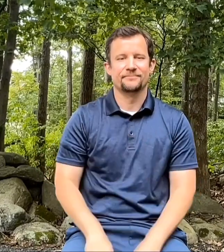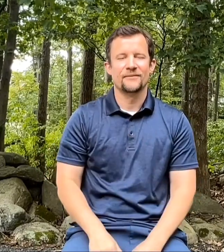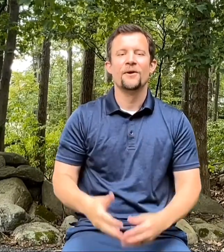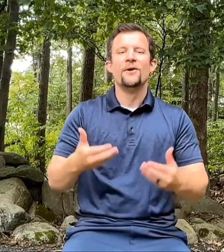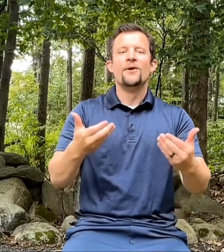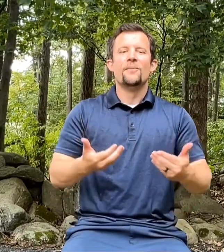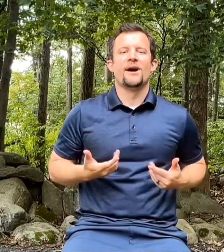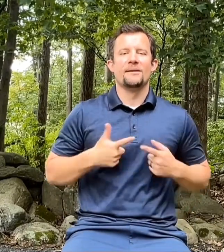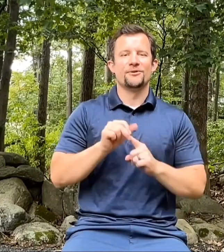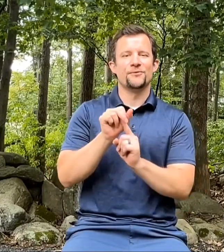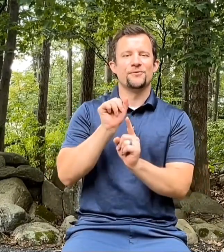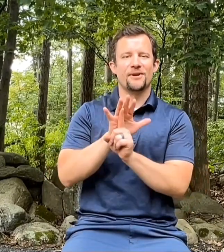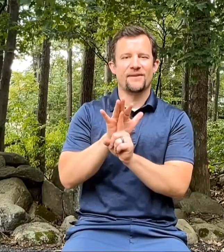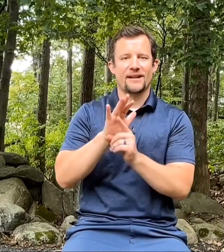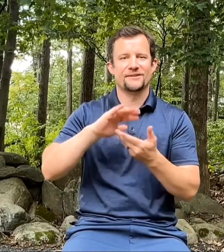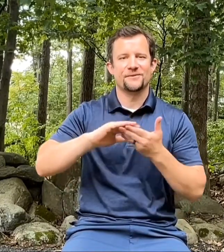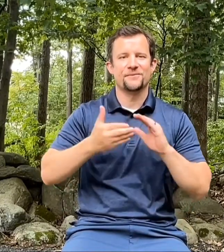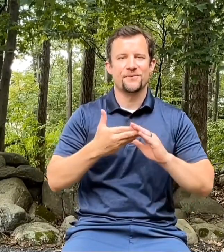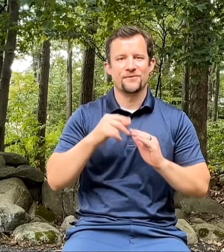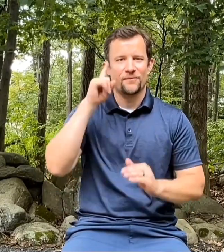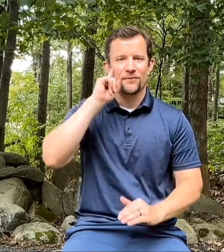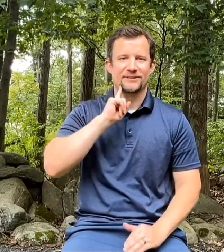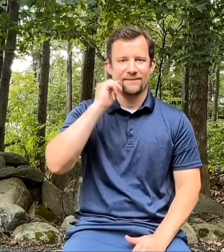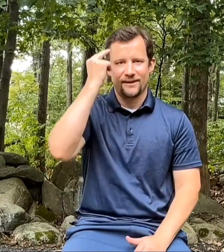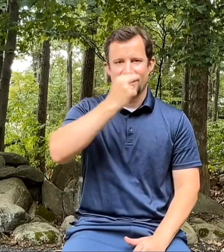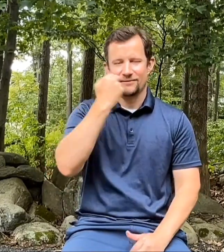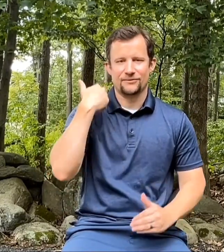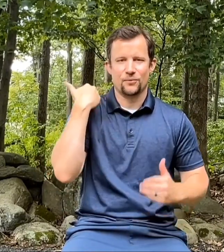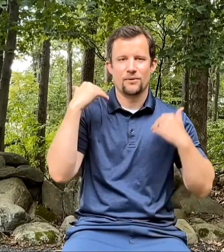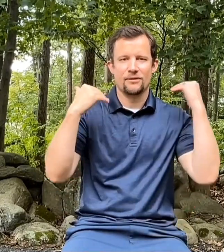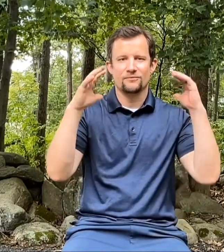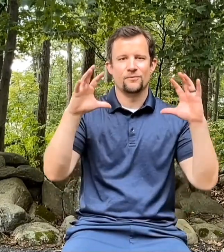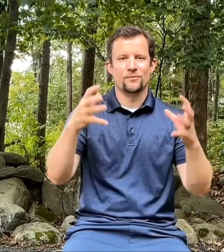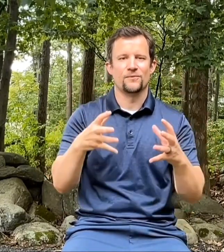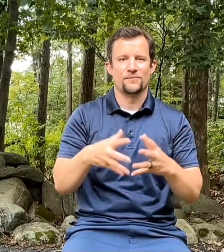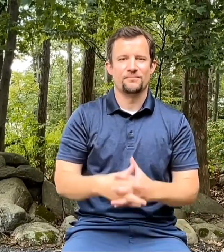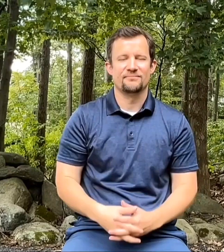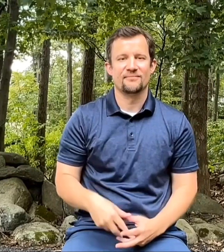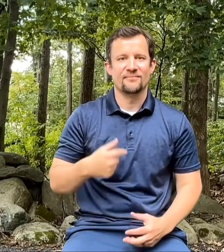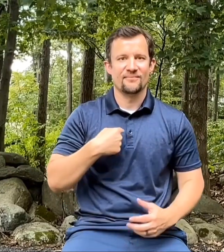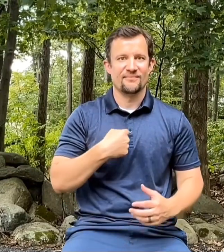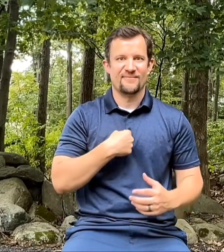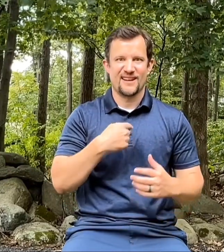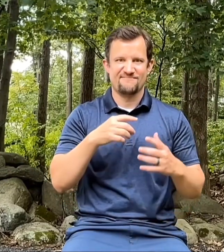Welcome to Be Lights Community for Deaf Catholics Young Adults group.